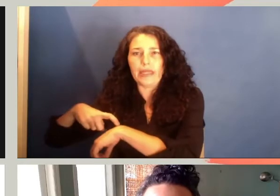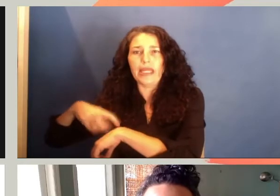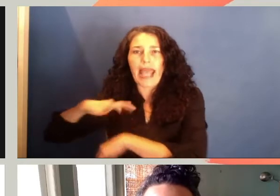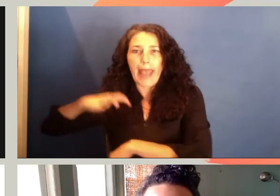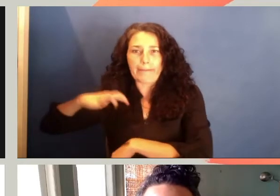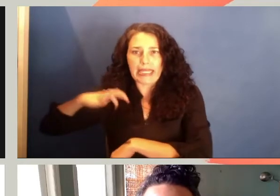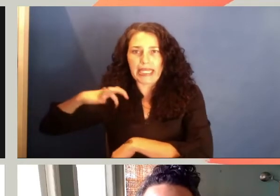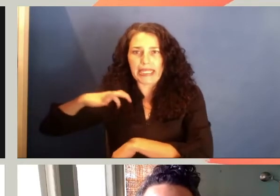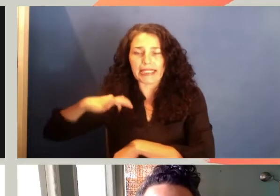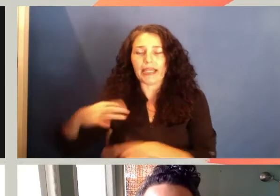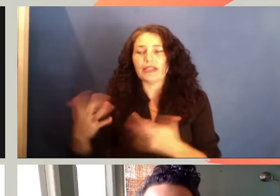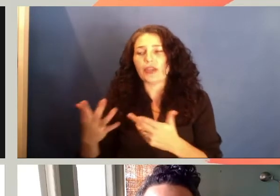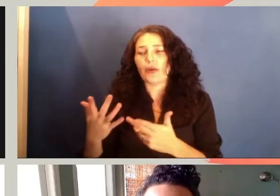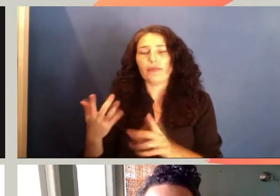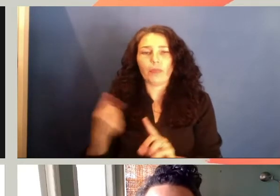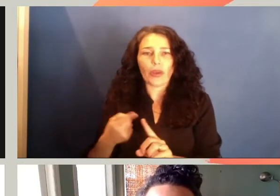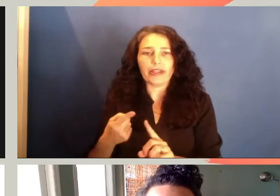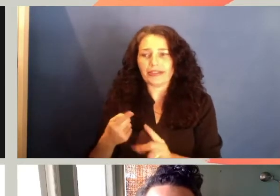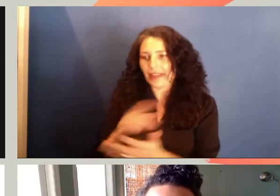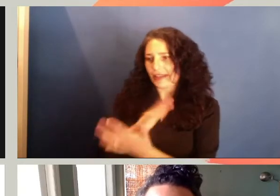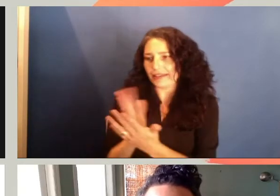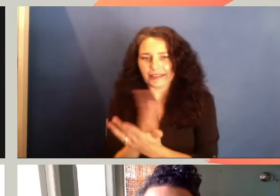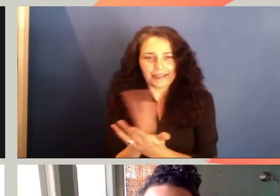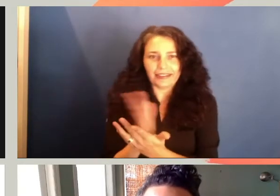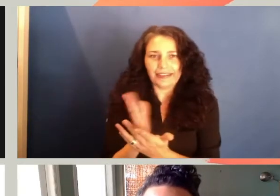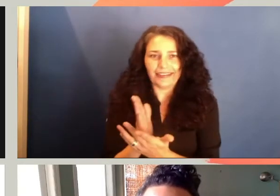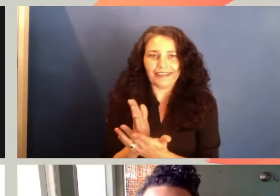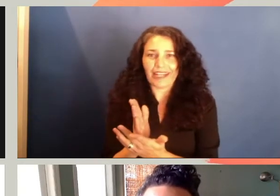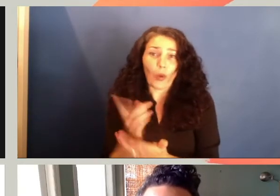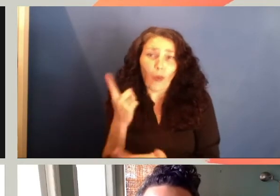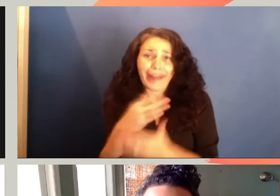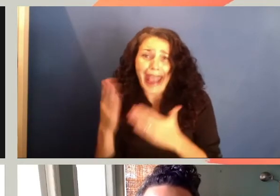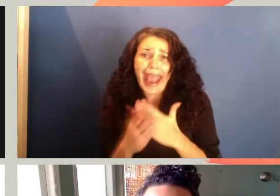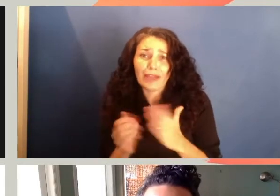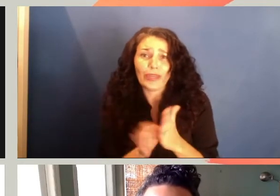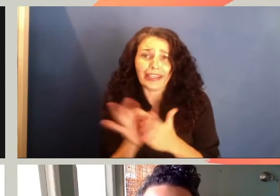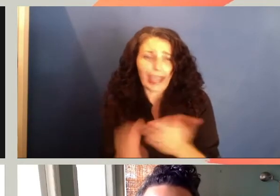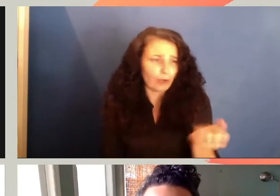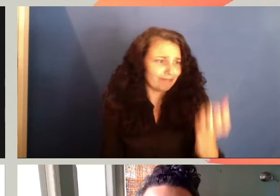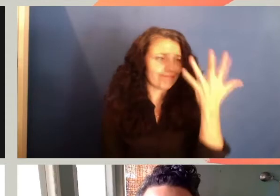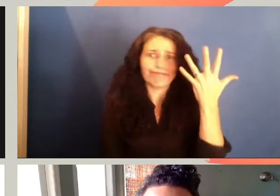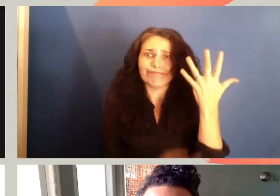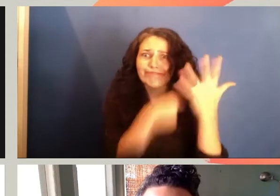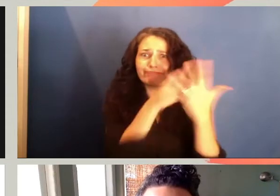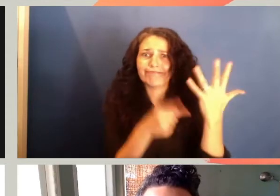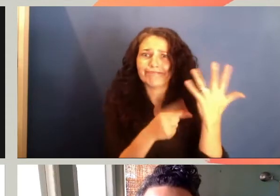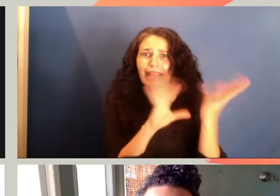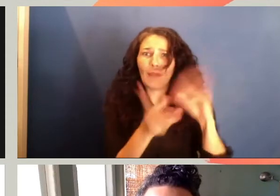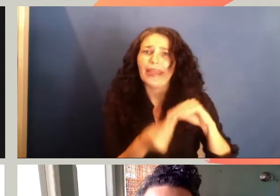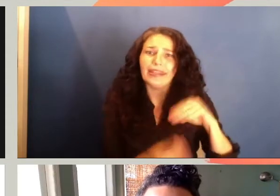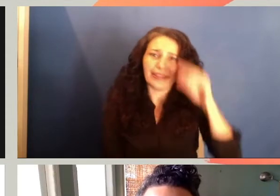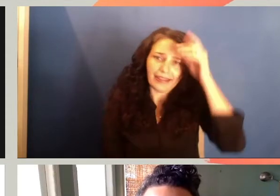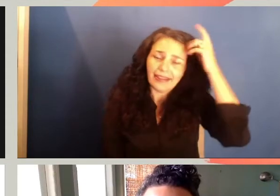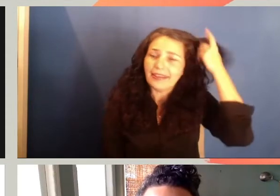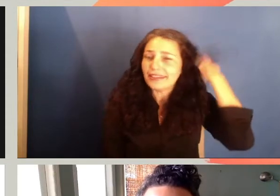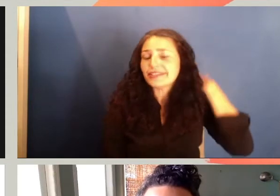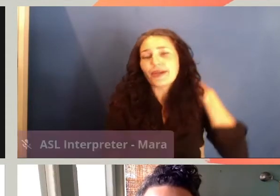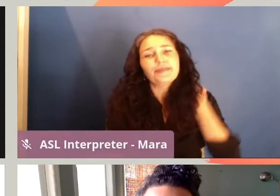So on less than one hand, we can count. So it's really, I don't know,